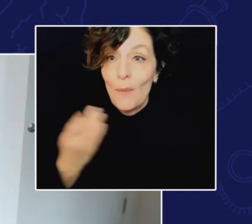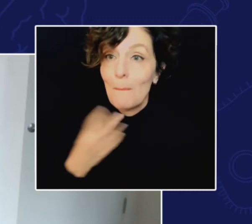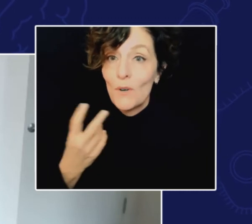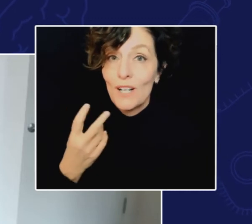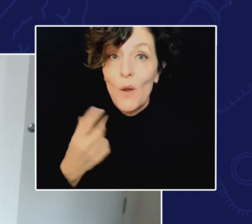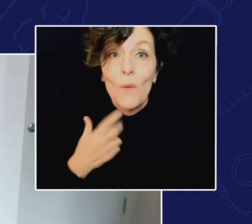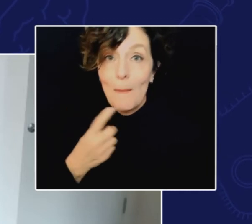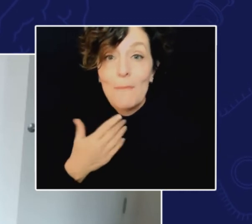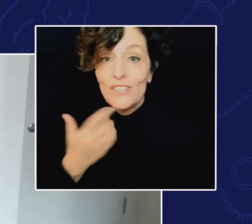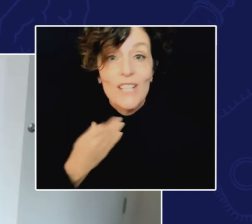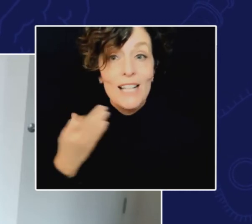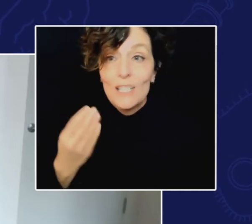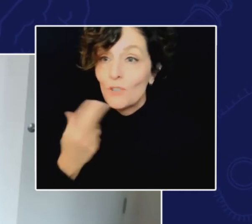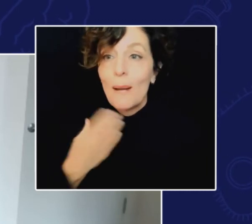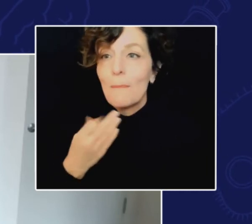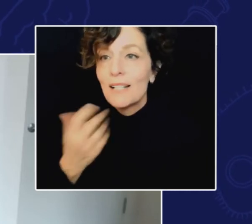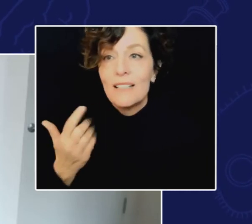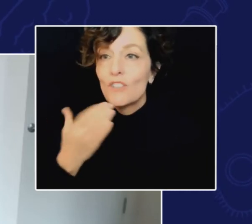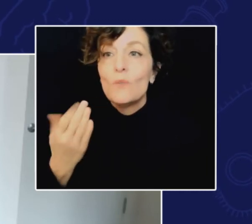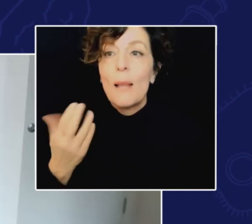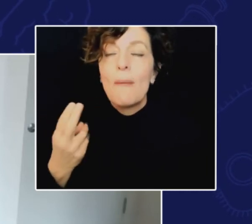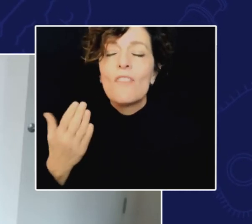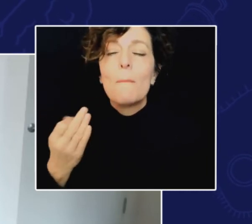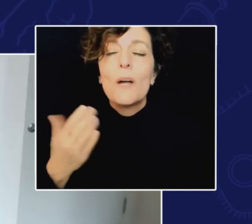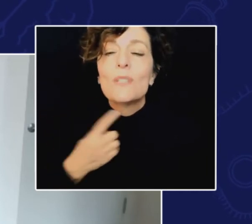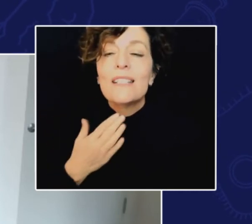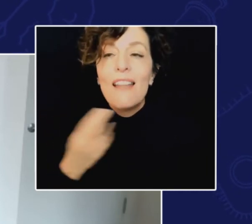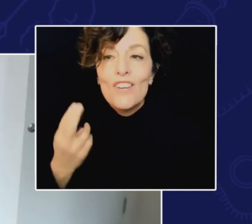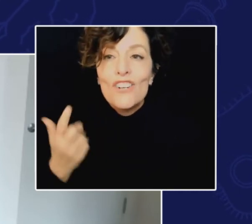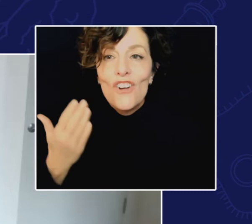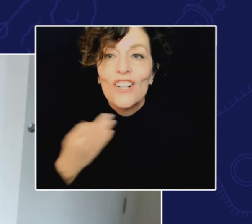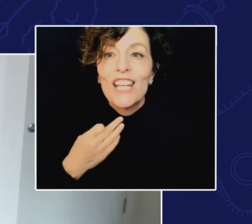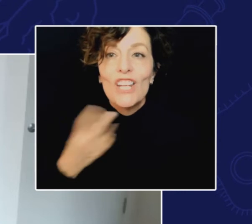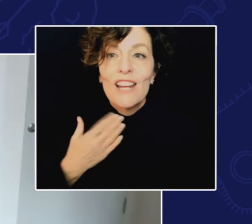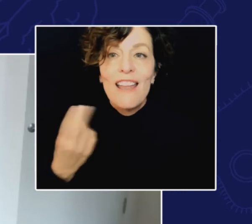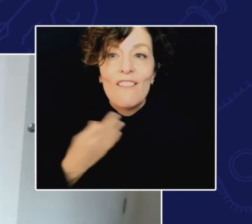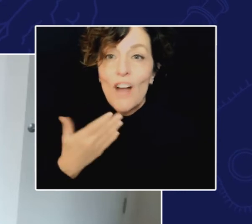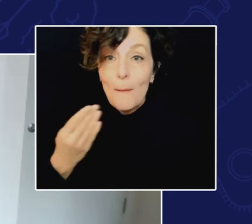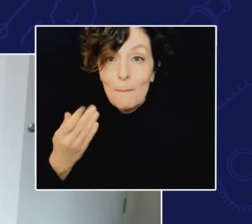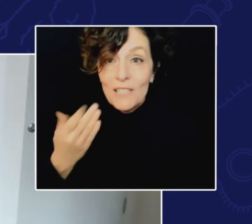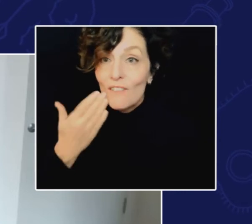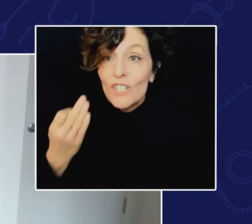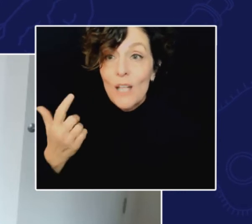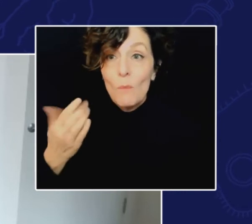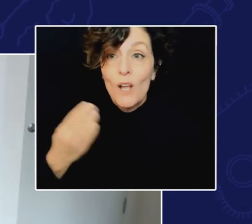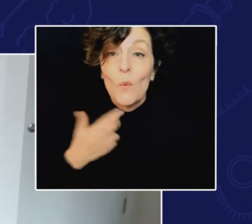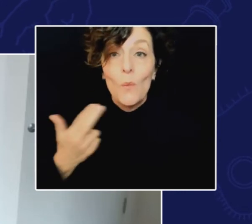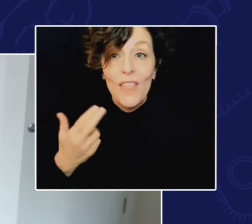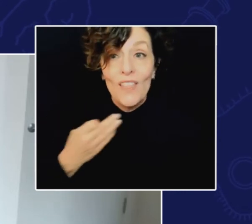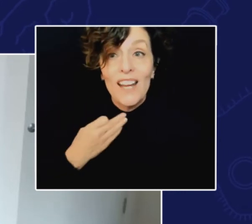I subject myself to some of the most difficult hearing environments for a person with hearing loss, and...